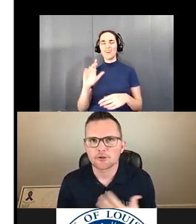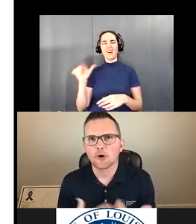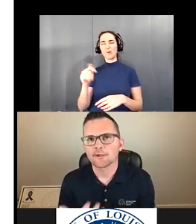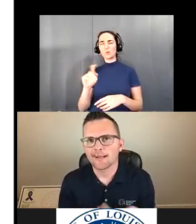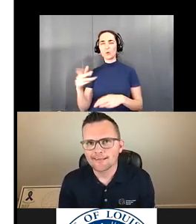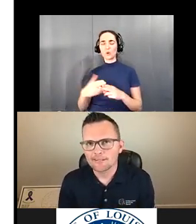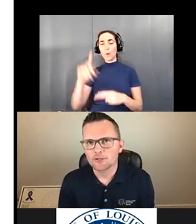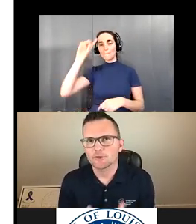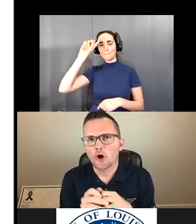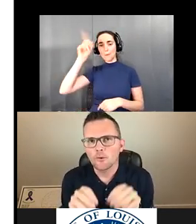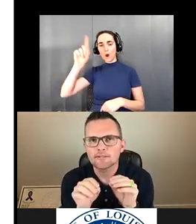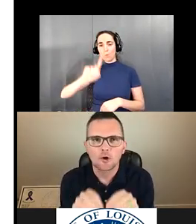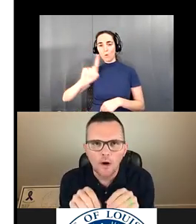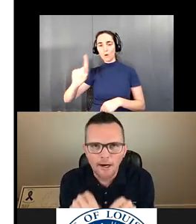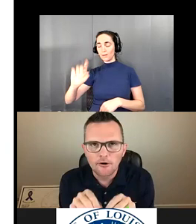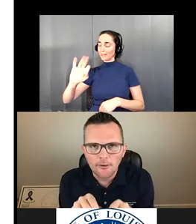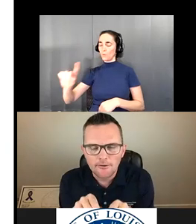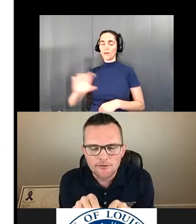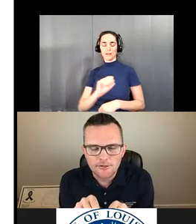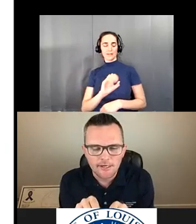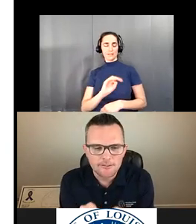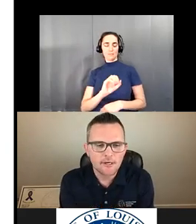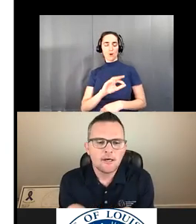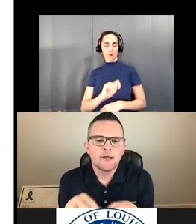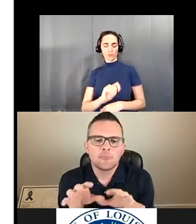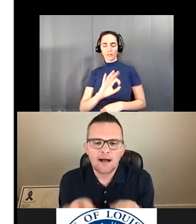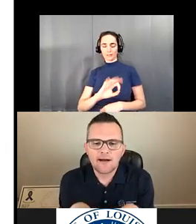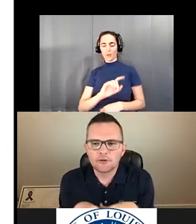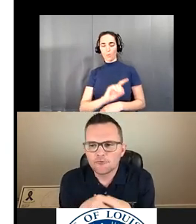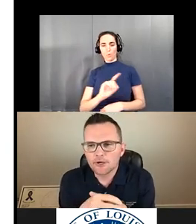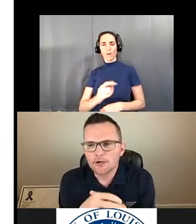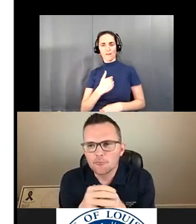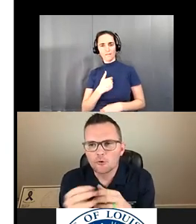are going like this you can always inquire about those things. But I feel it very important